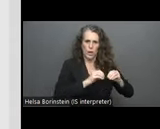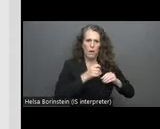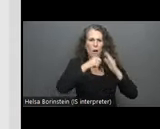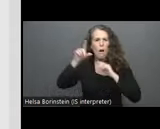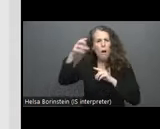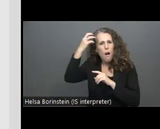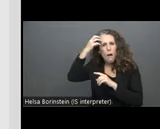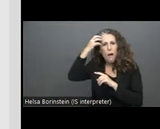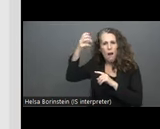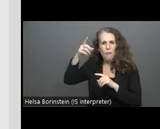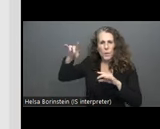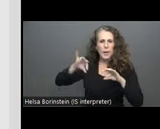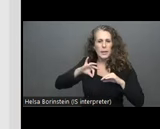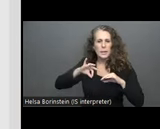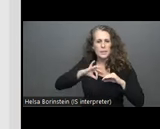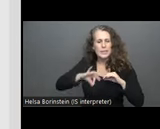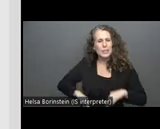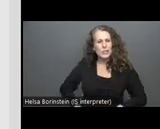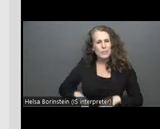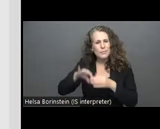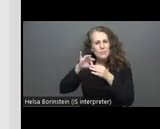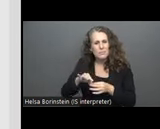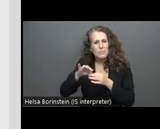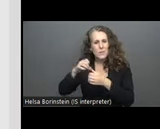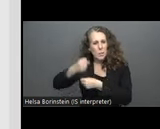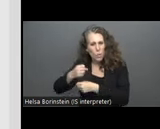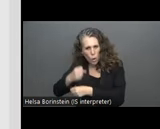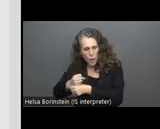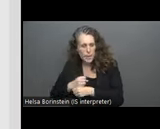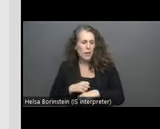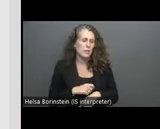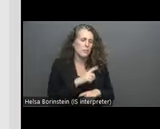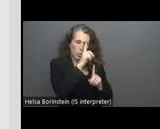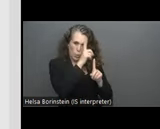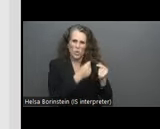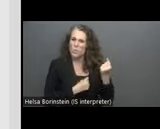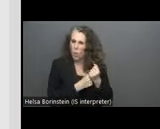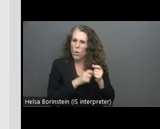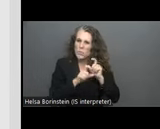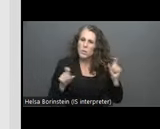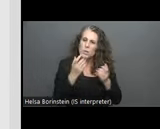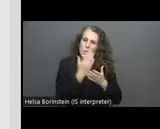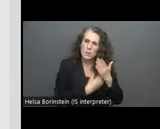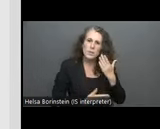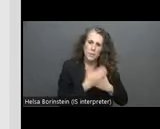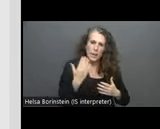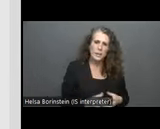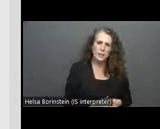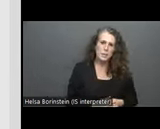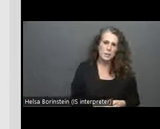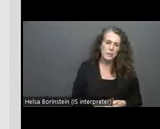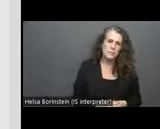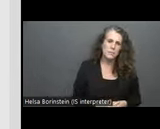he will offer Marshall professional level I will listen to a song Danica America yc